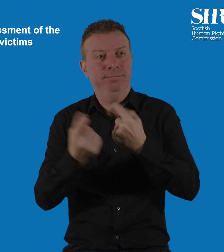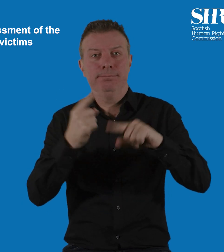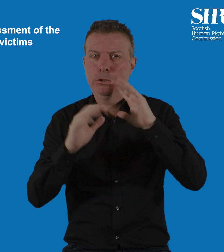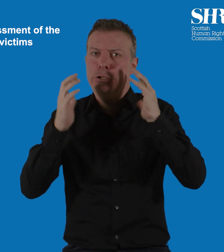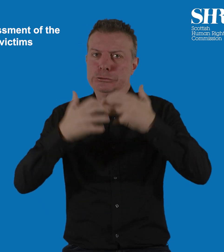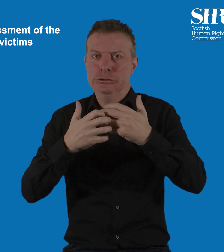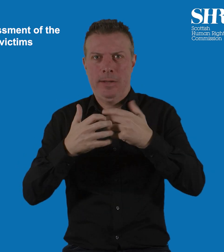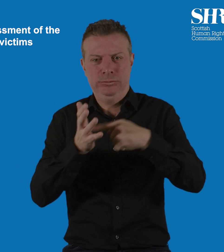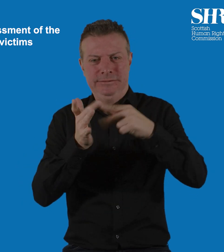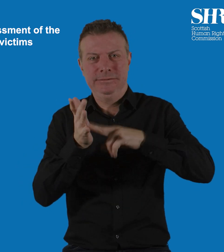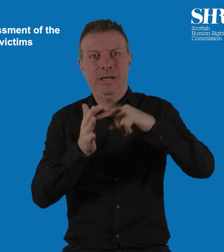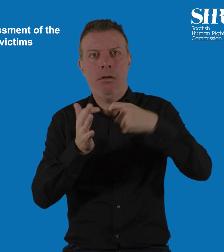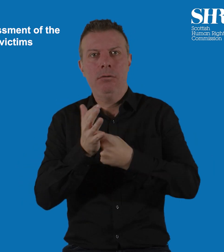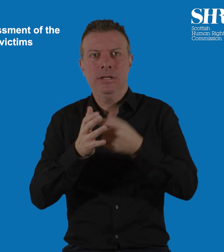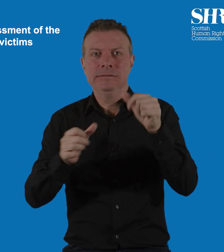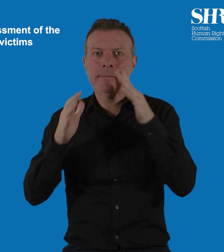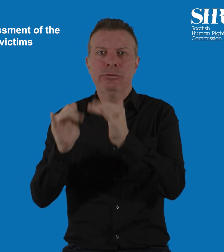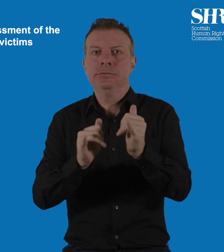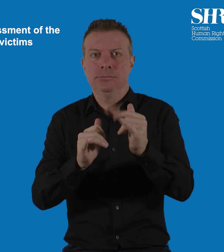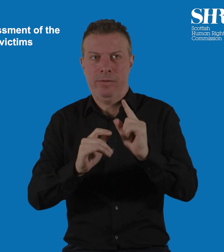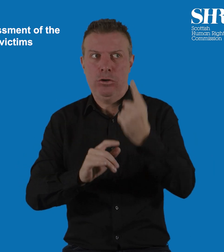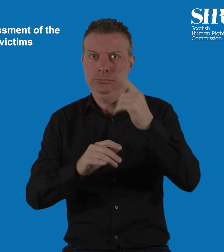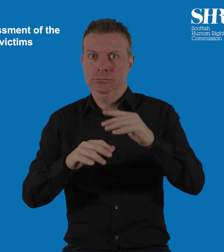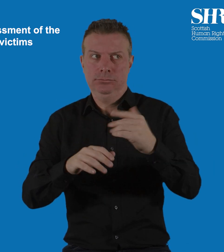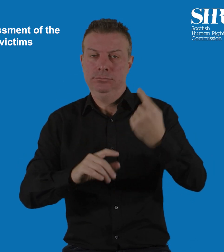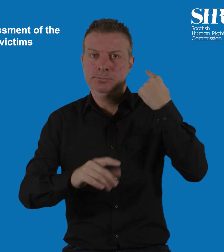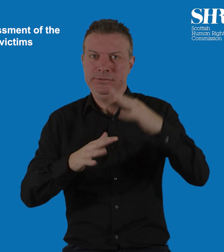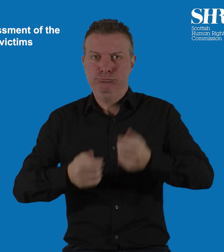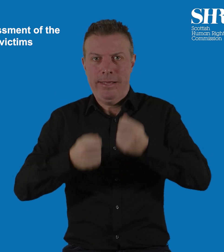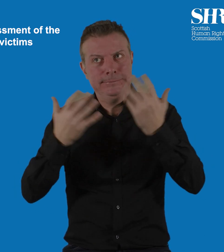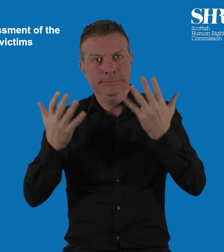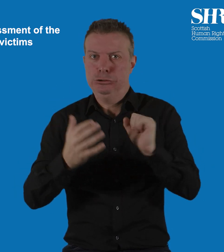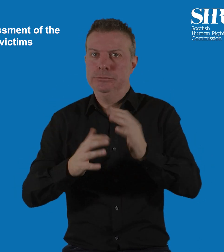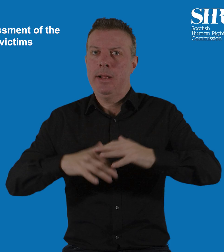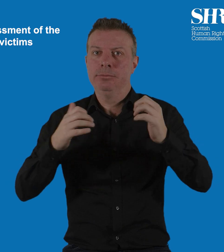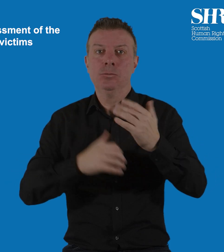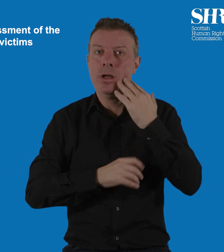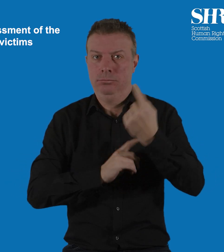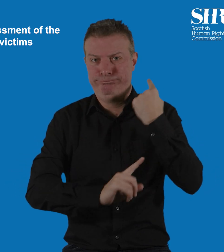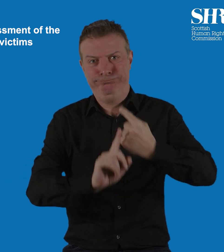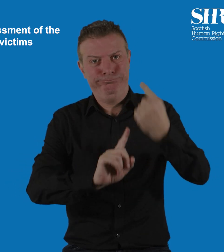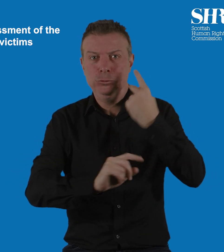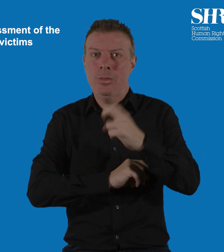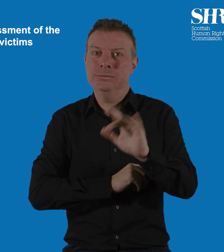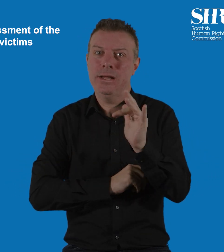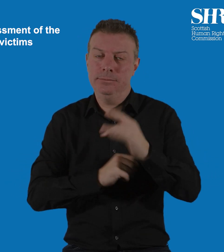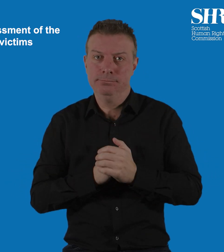Concerns about the Tinker Experiment were first raised in the Scottish Parliament in 2010.